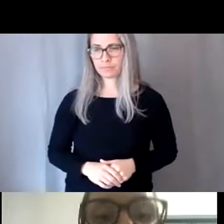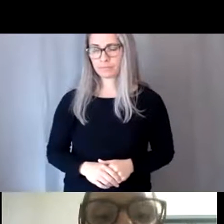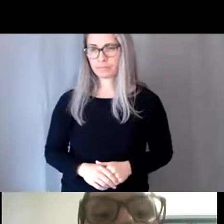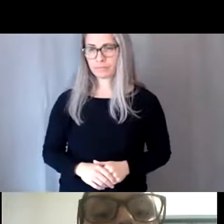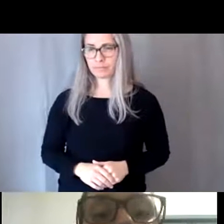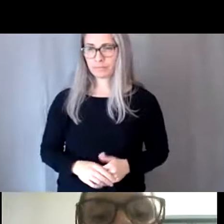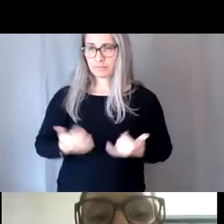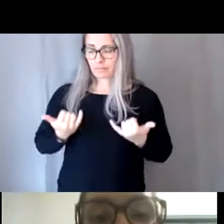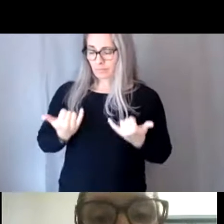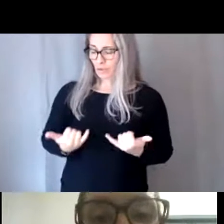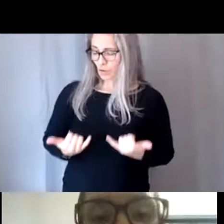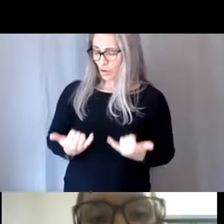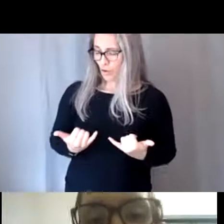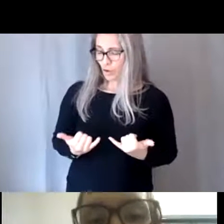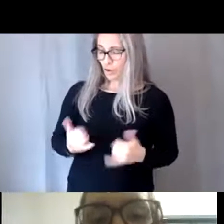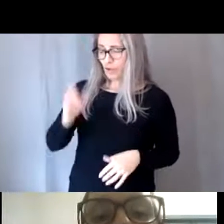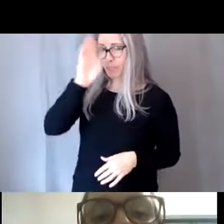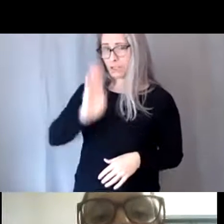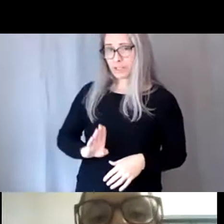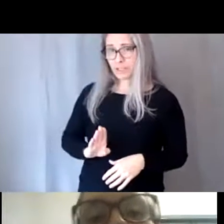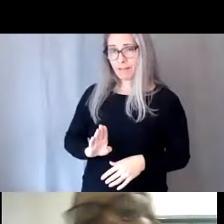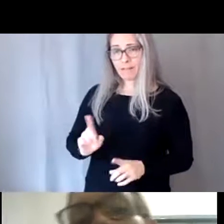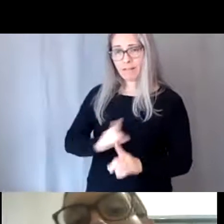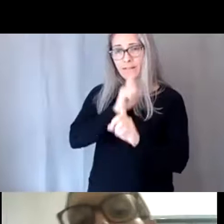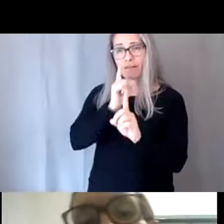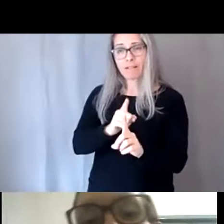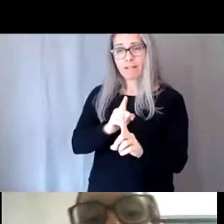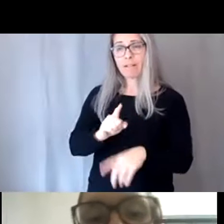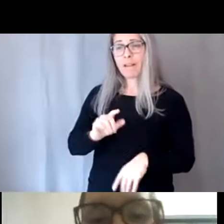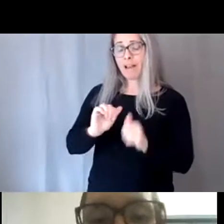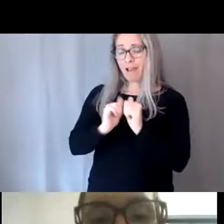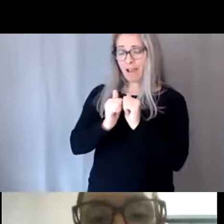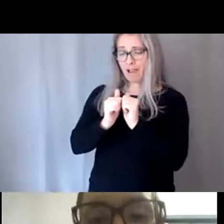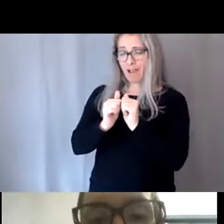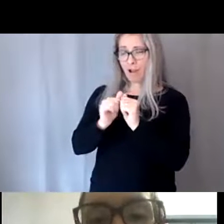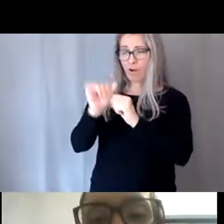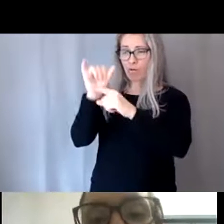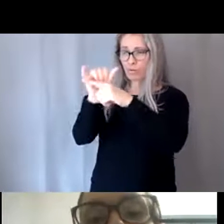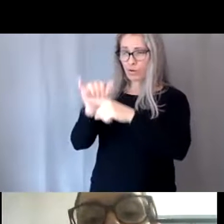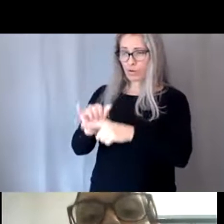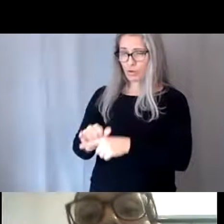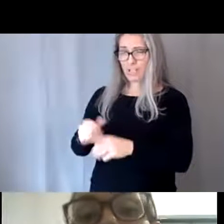global health policies proposed by world health organization are being